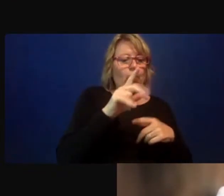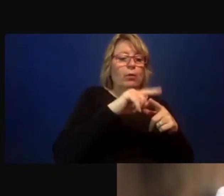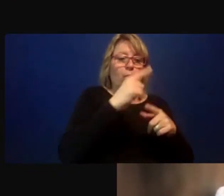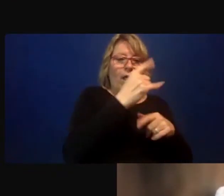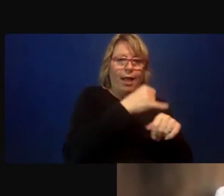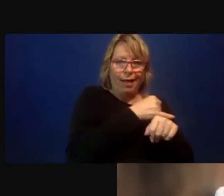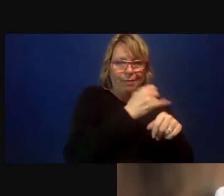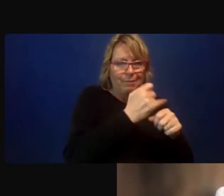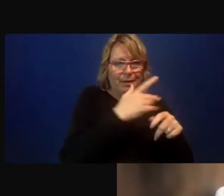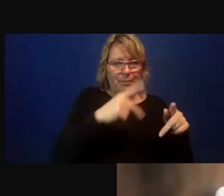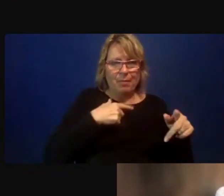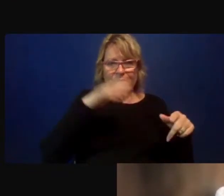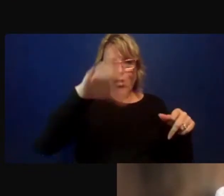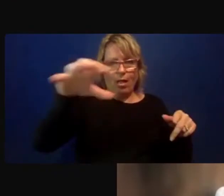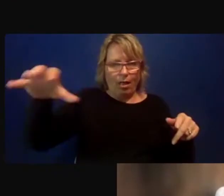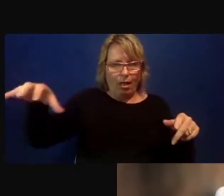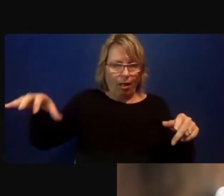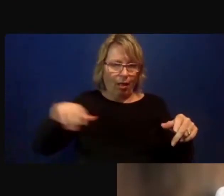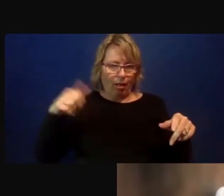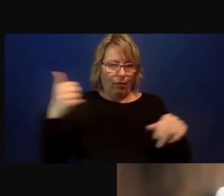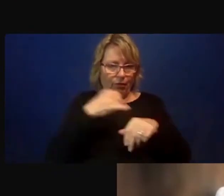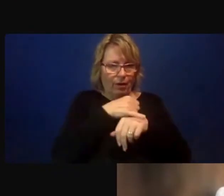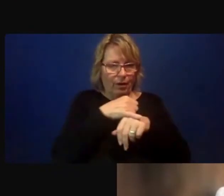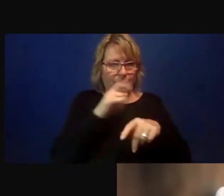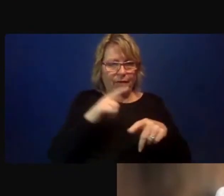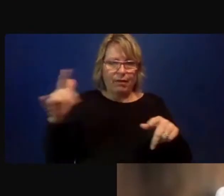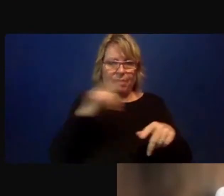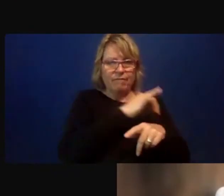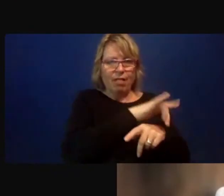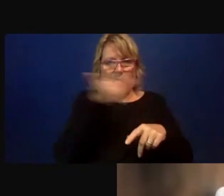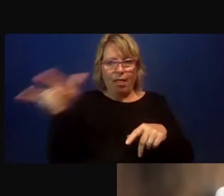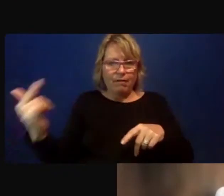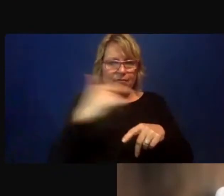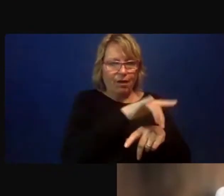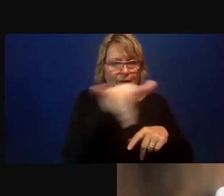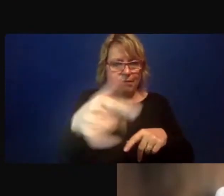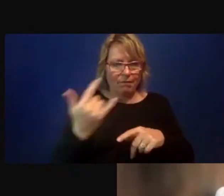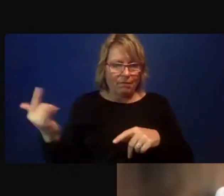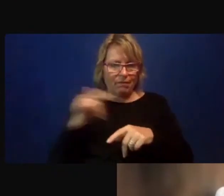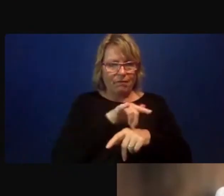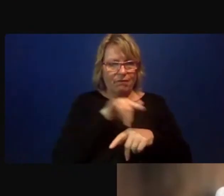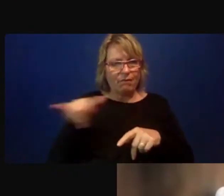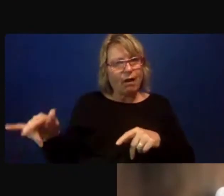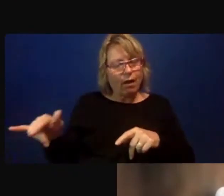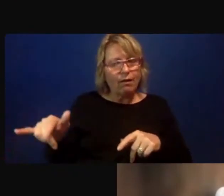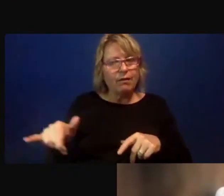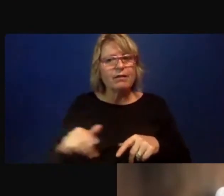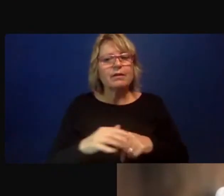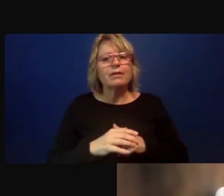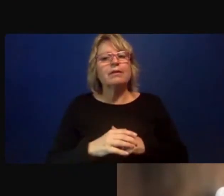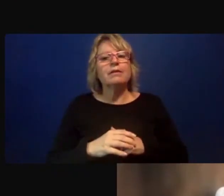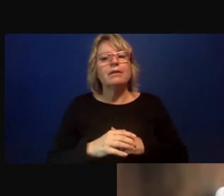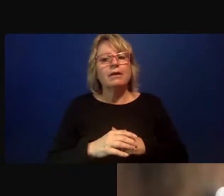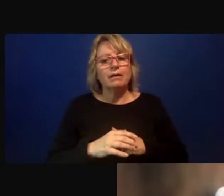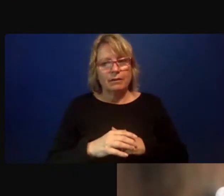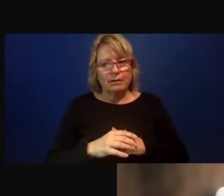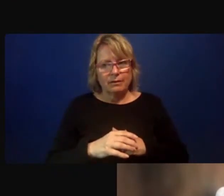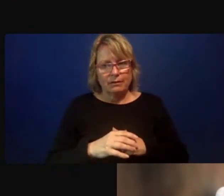in other islands, and they had to fly people back and forth. And against a lot of very,